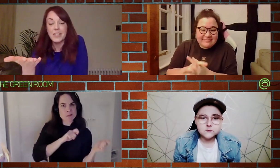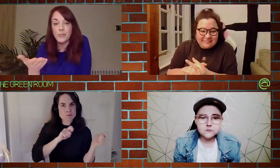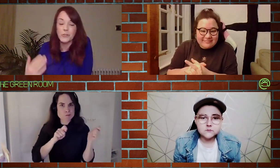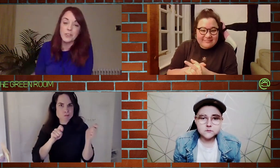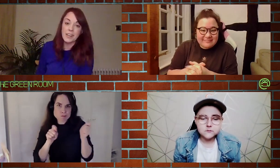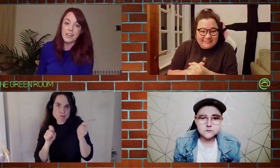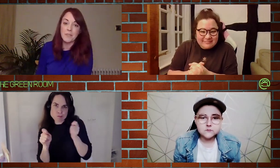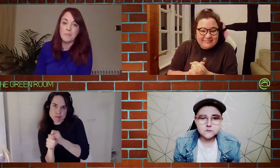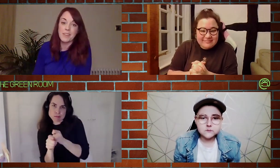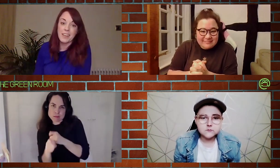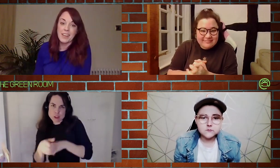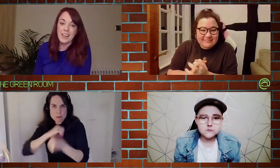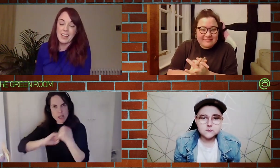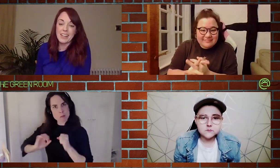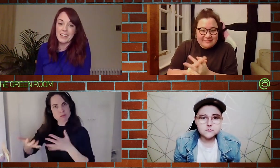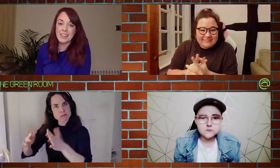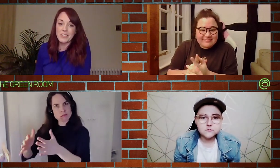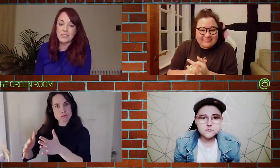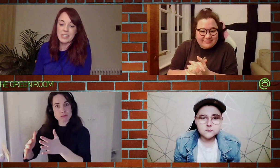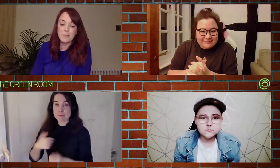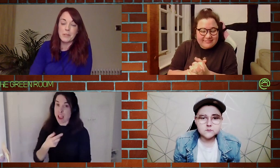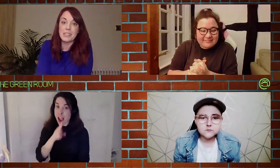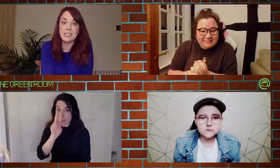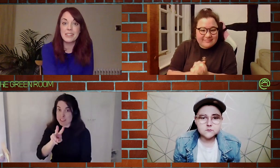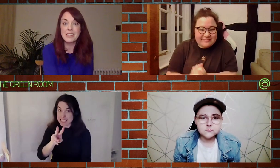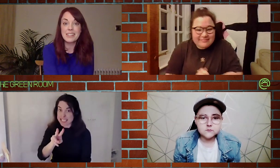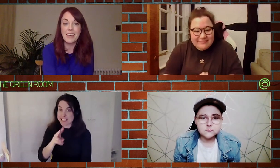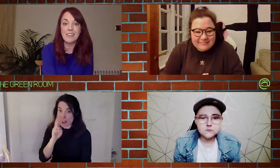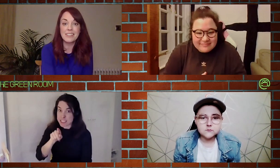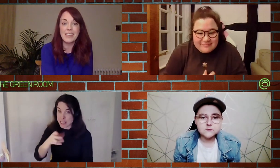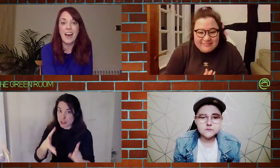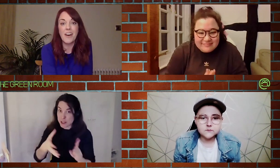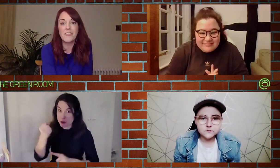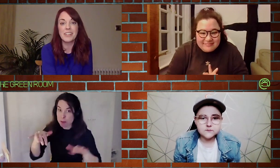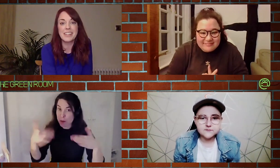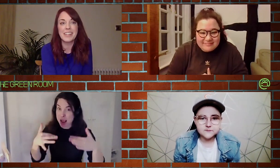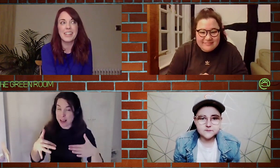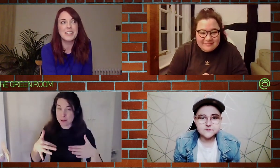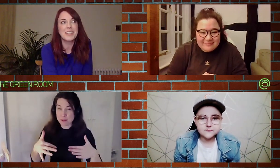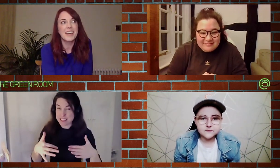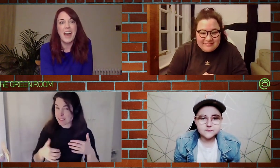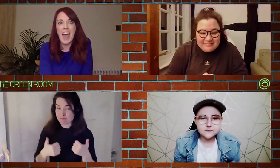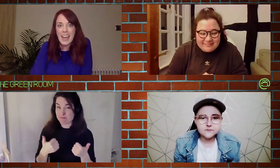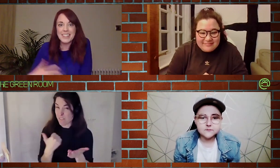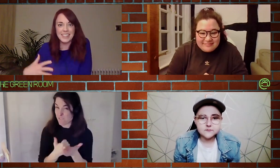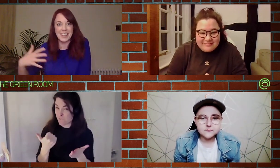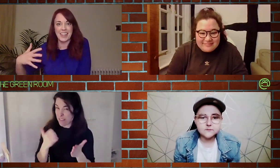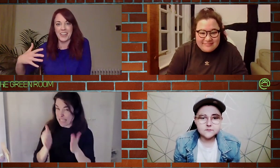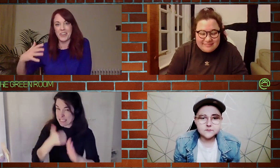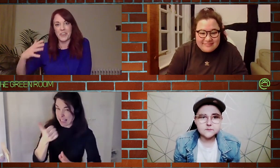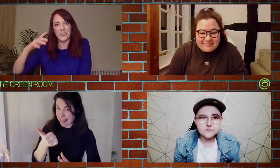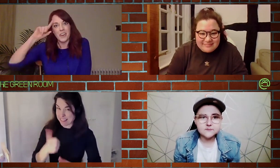you do that and and I think that's a really brilliant skill to have. I think that's excellent that you've